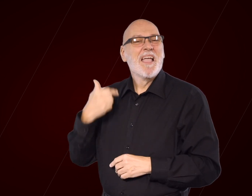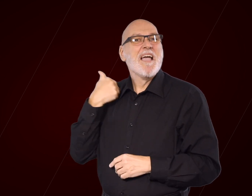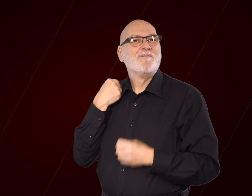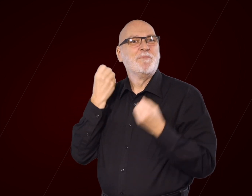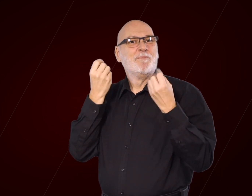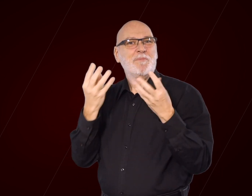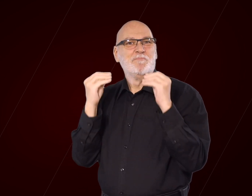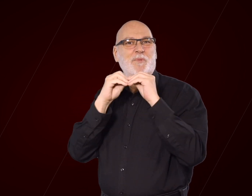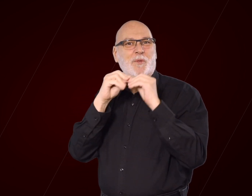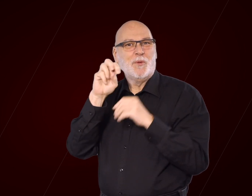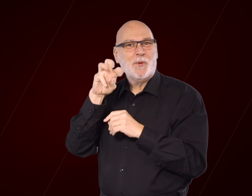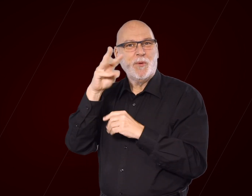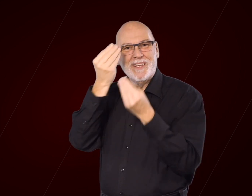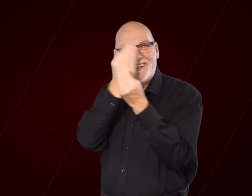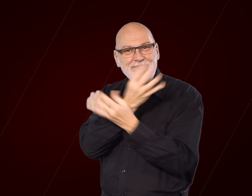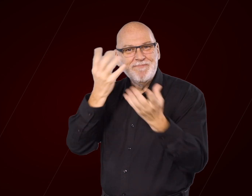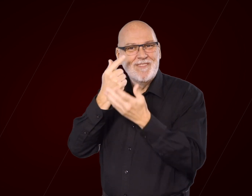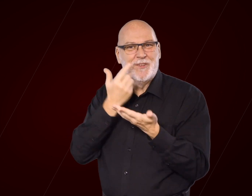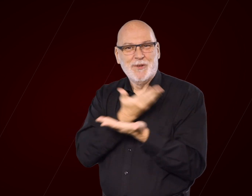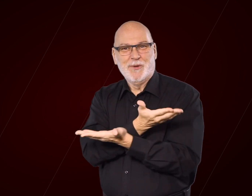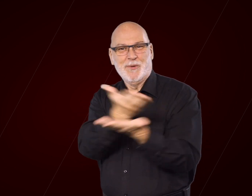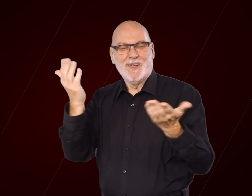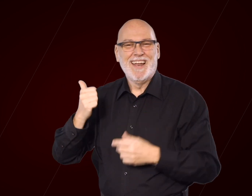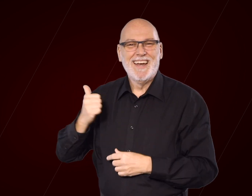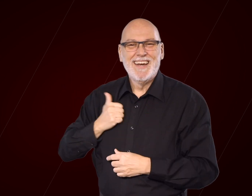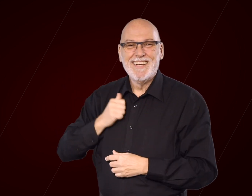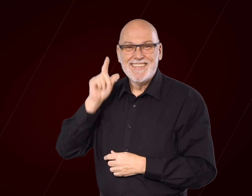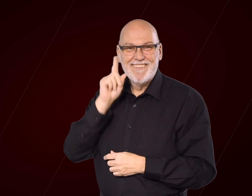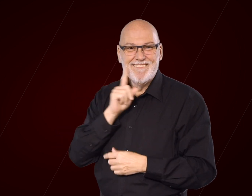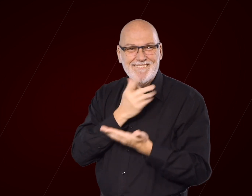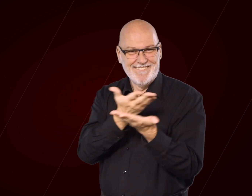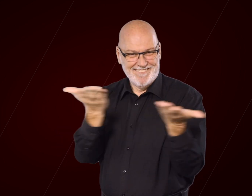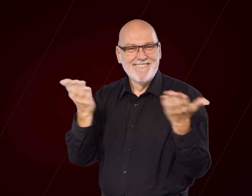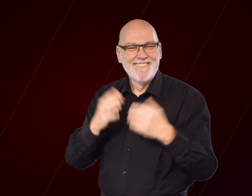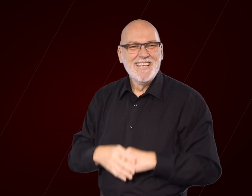Bringing alerts & news reports at intervals for all Deaf Canadians.